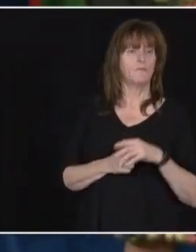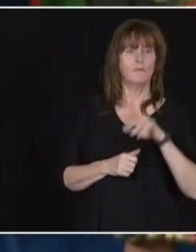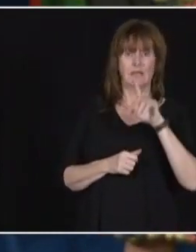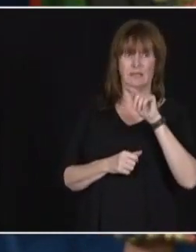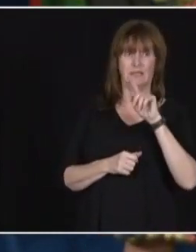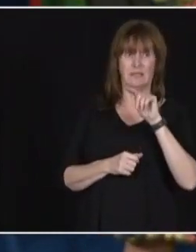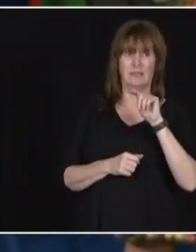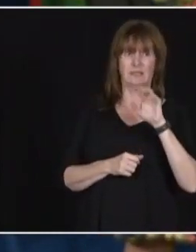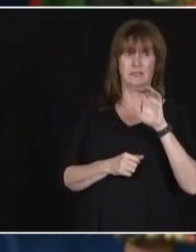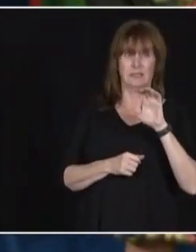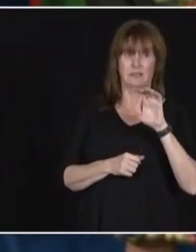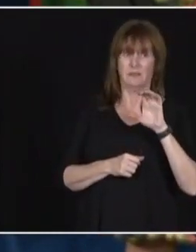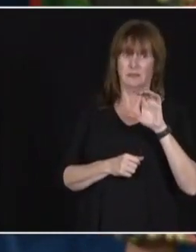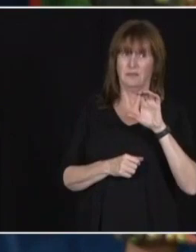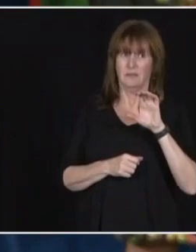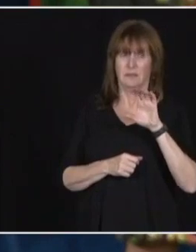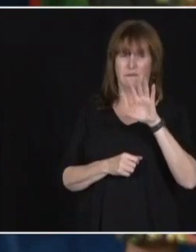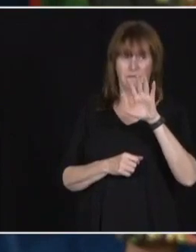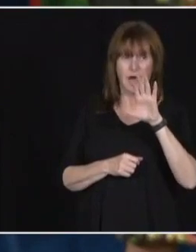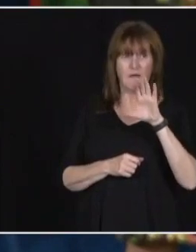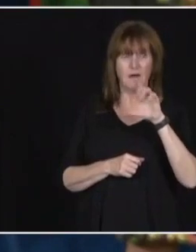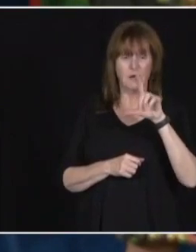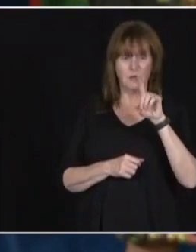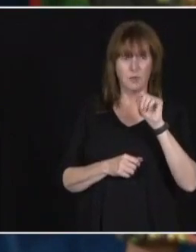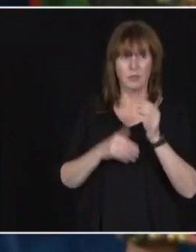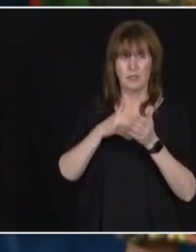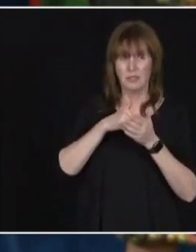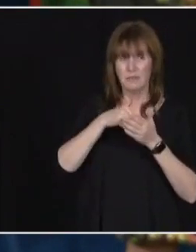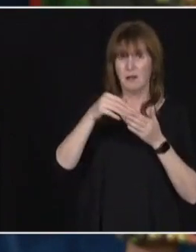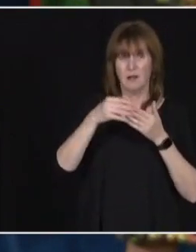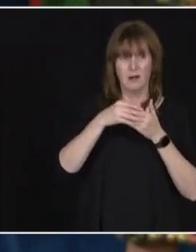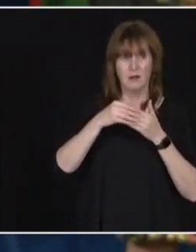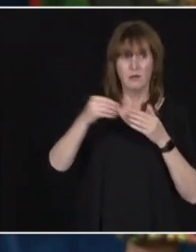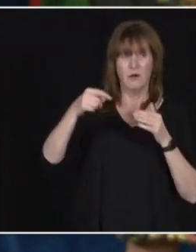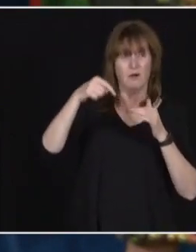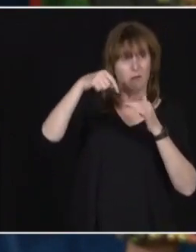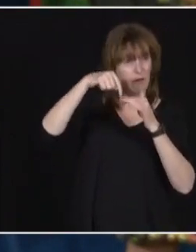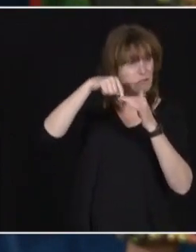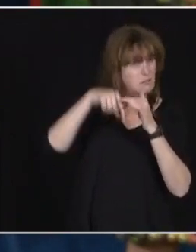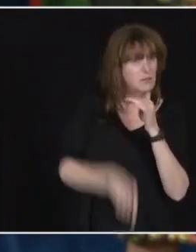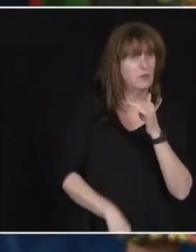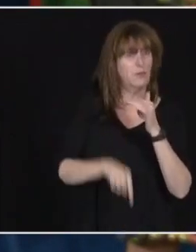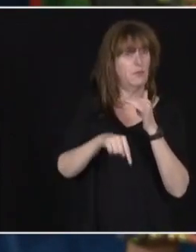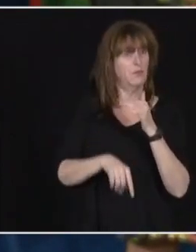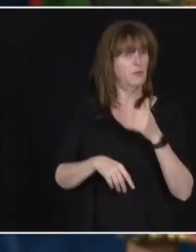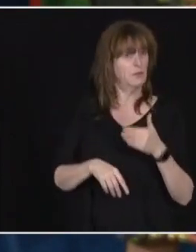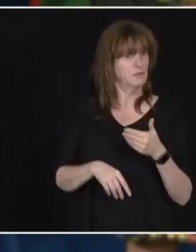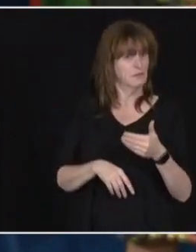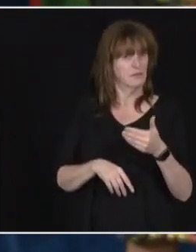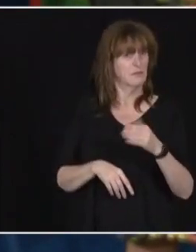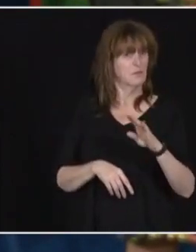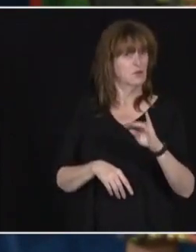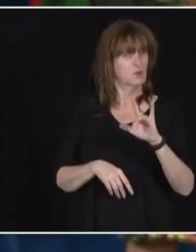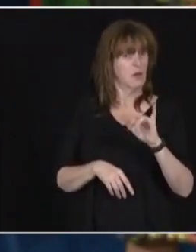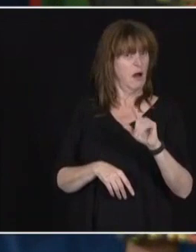are hearing from the TDC that they are facing a downfall